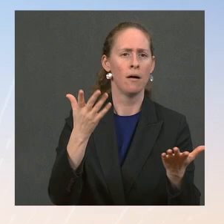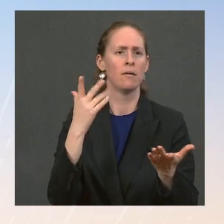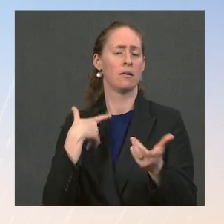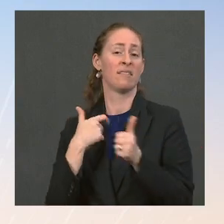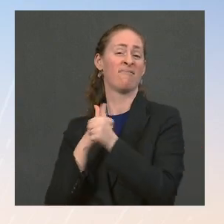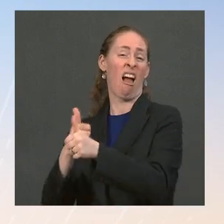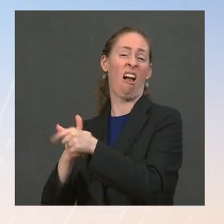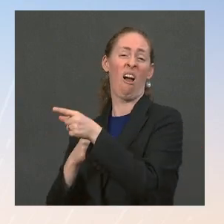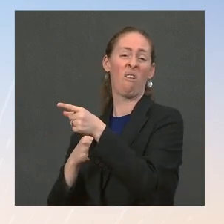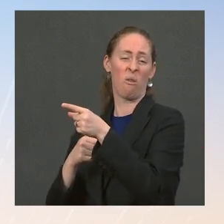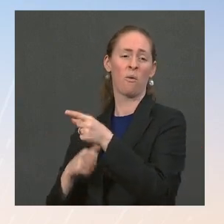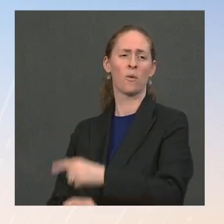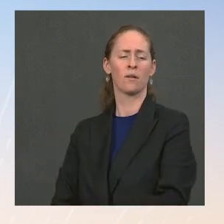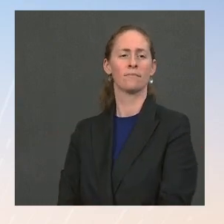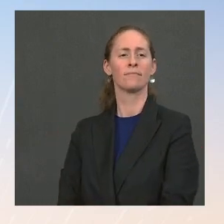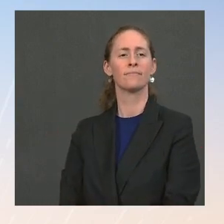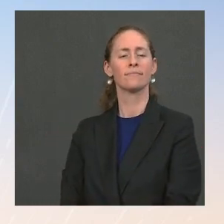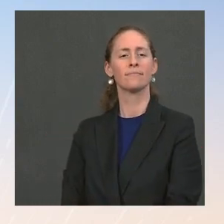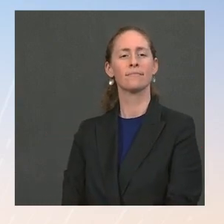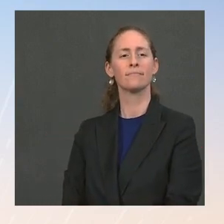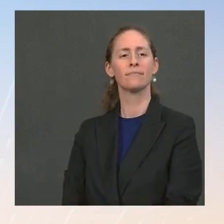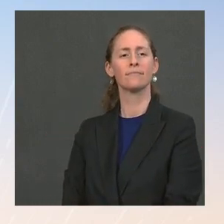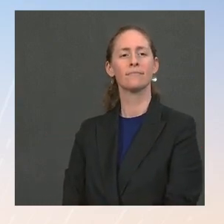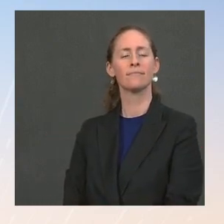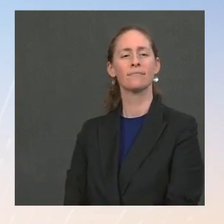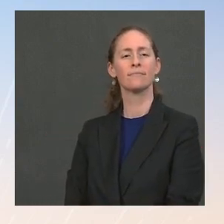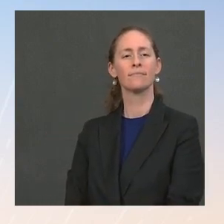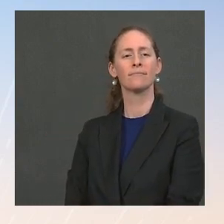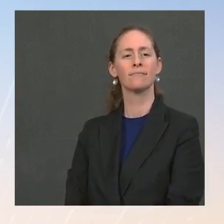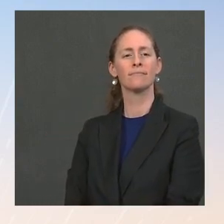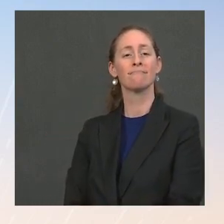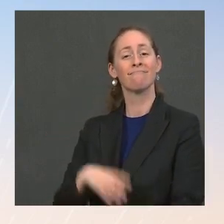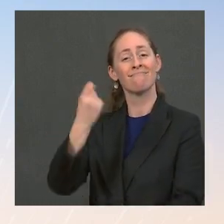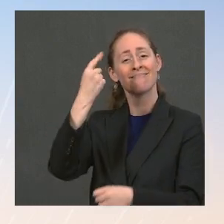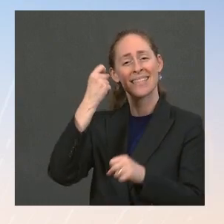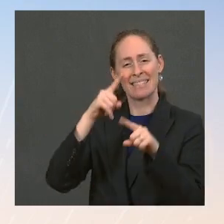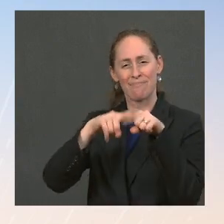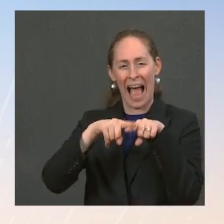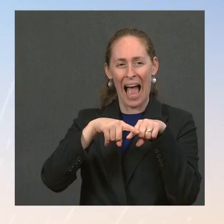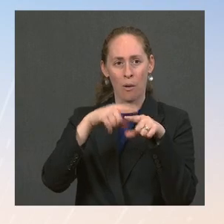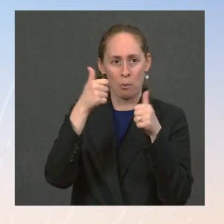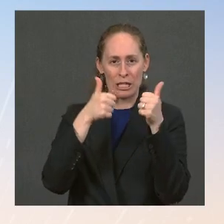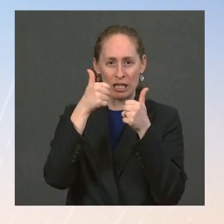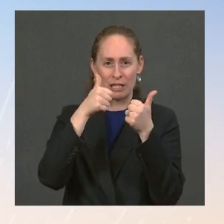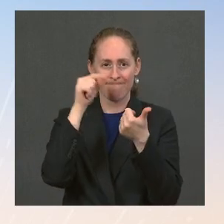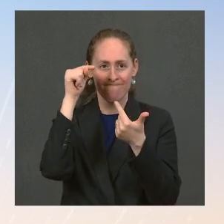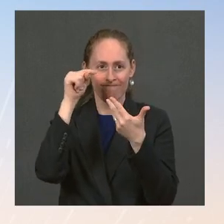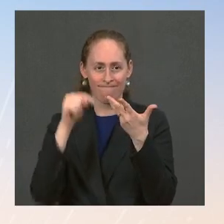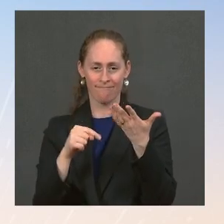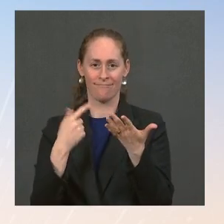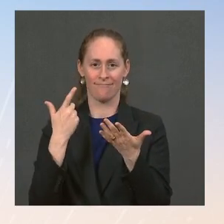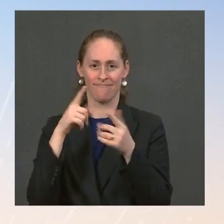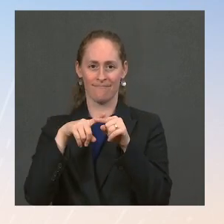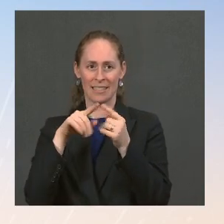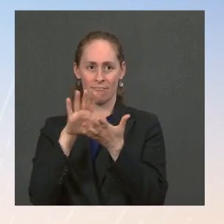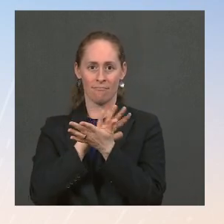we're going to evaluate on a case by case. This is the first tranche of documents, and it is also important for people to understand